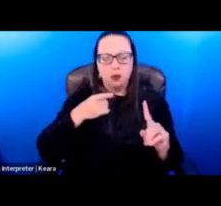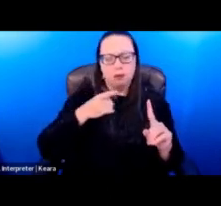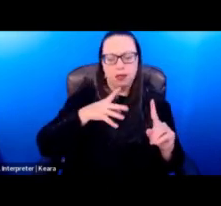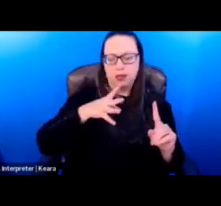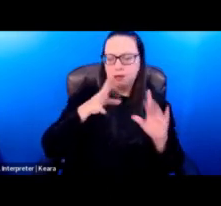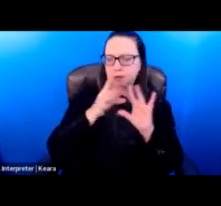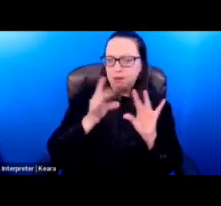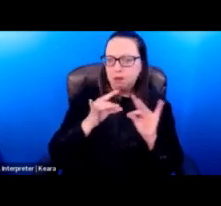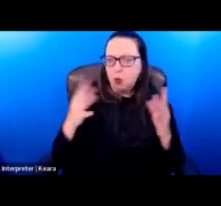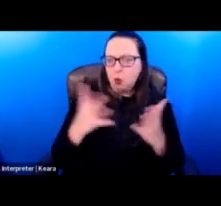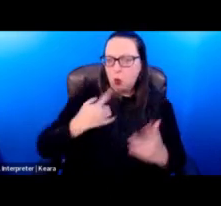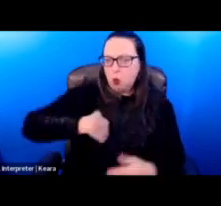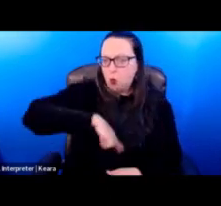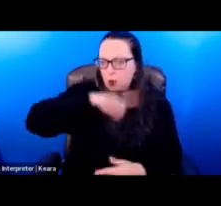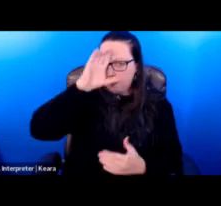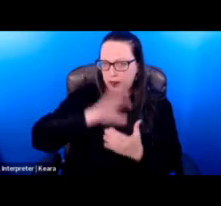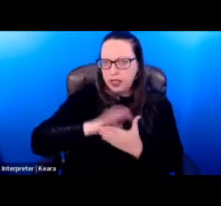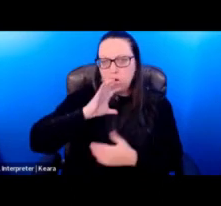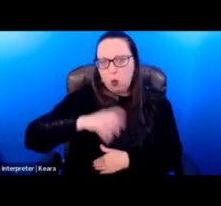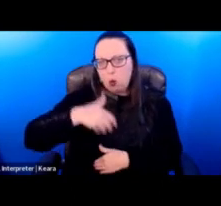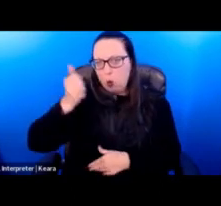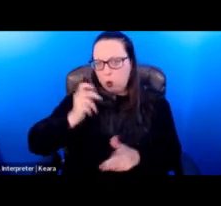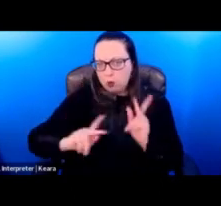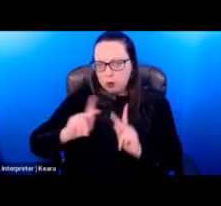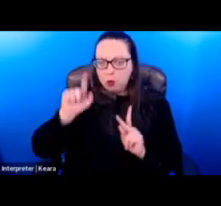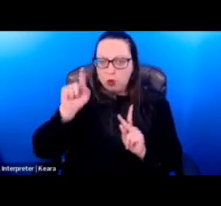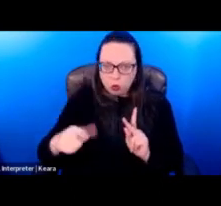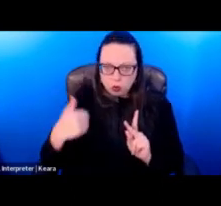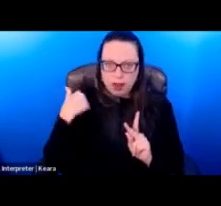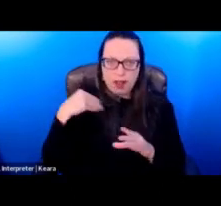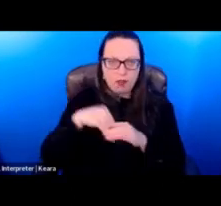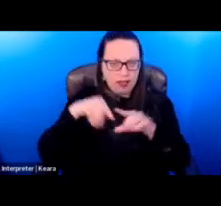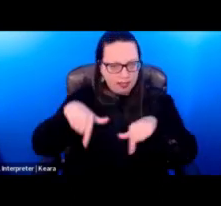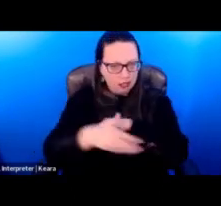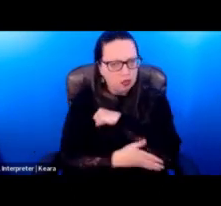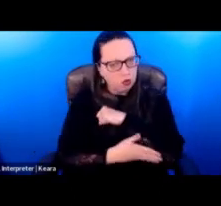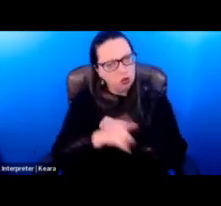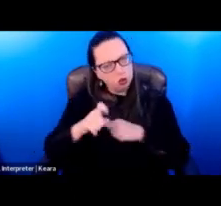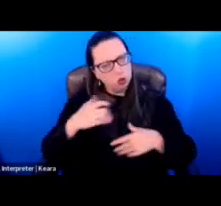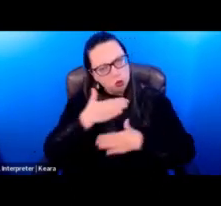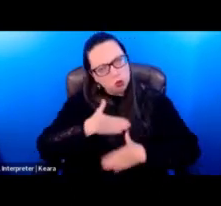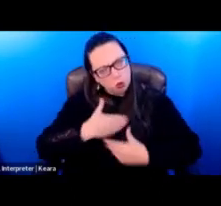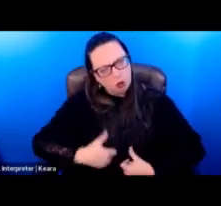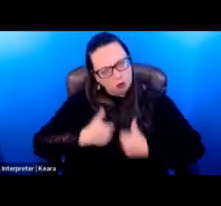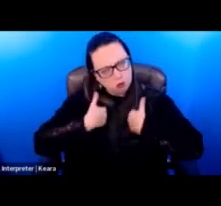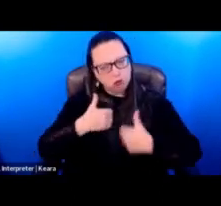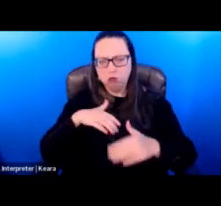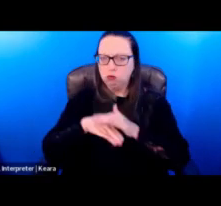older people should have in this country, they should be able to enjoy life, they should have access to good health, they